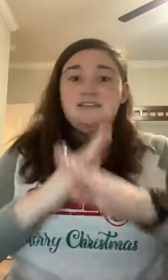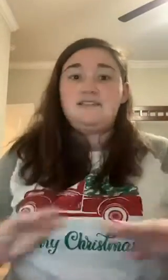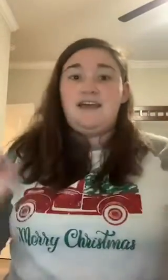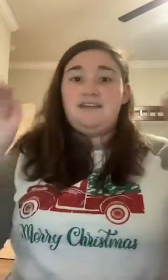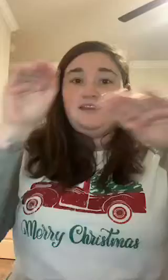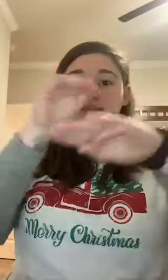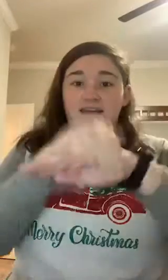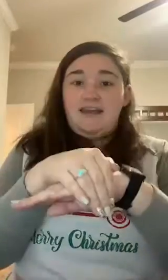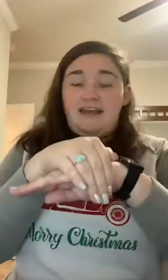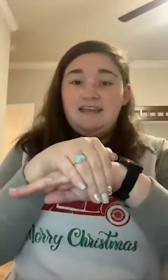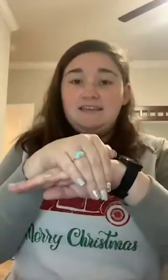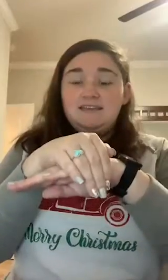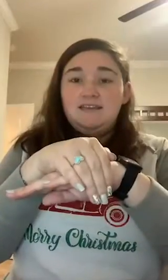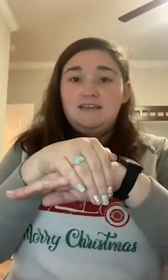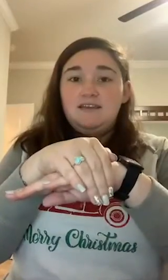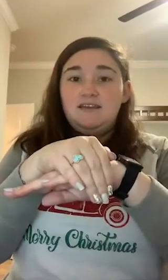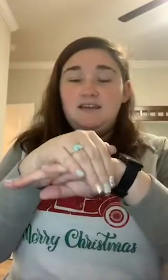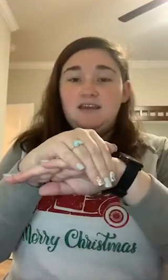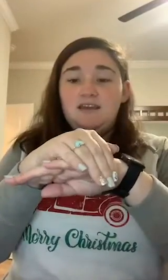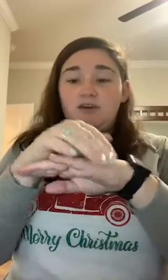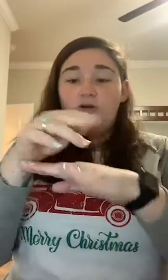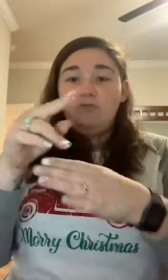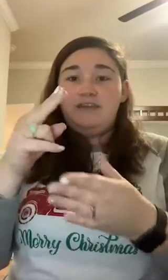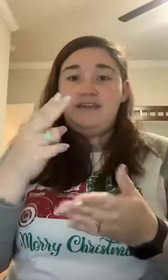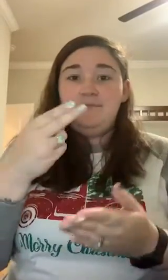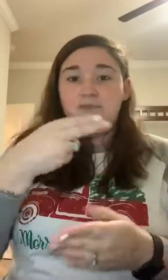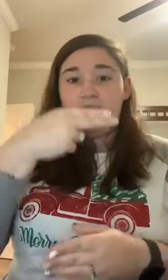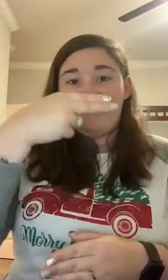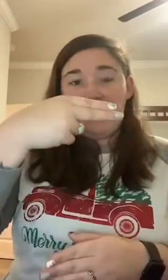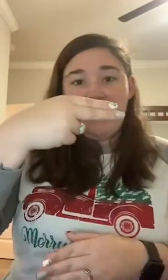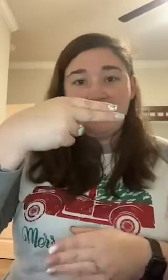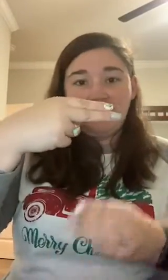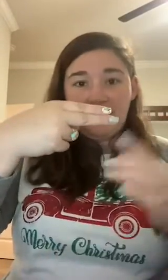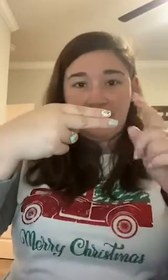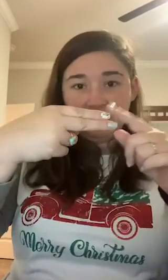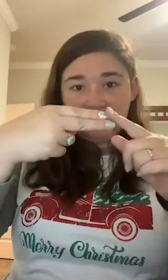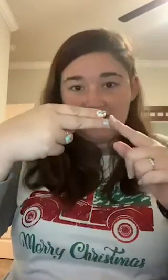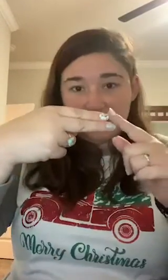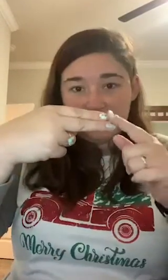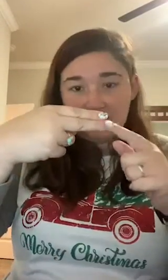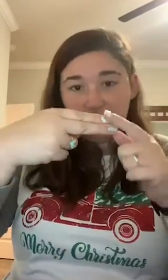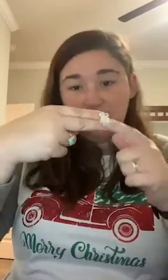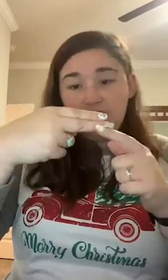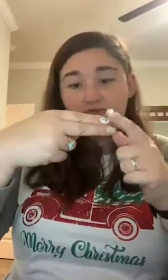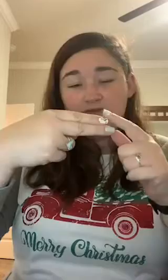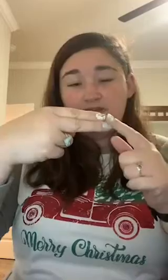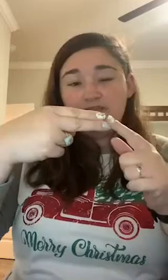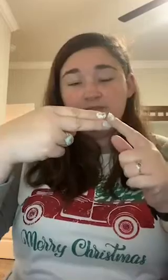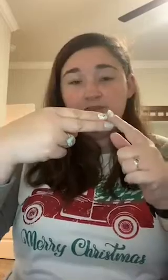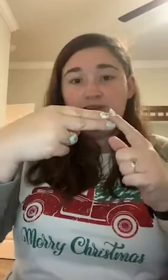silent night. holy you have an h hand. it's these two first and middle finger